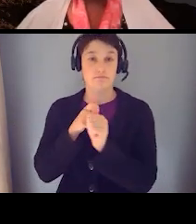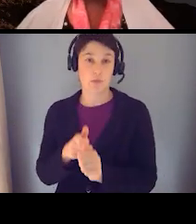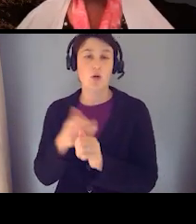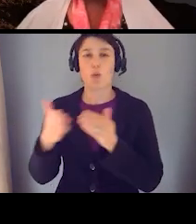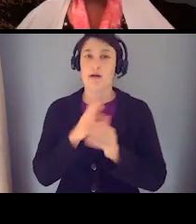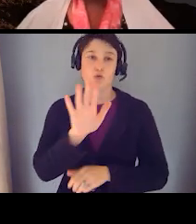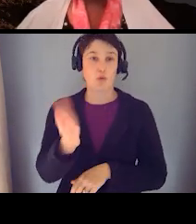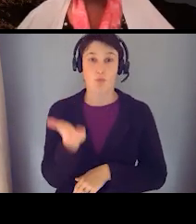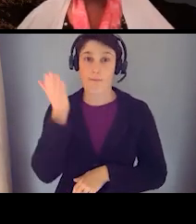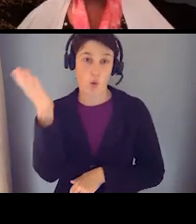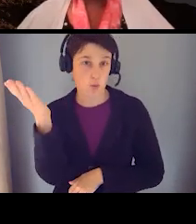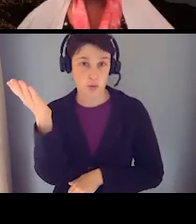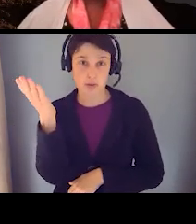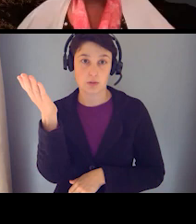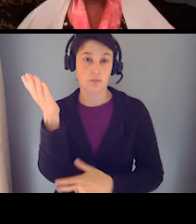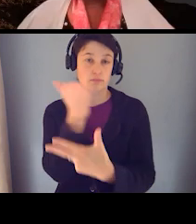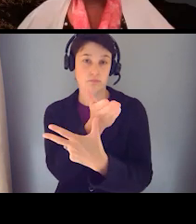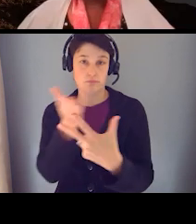these are the branches who will review your proposal.